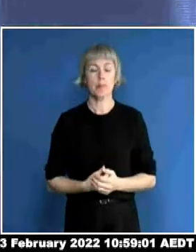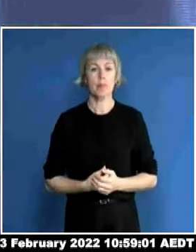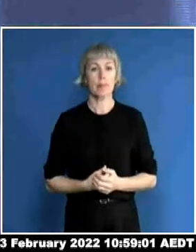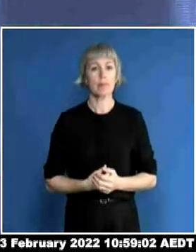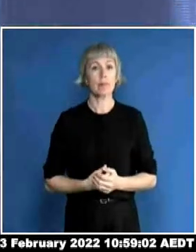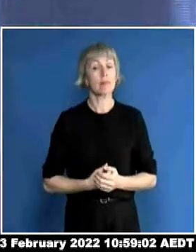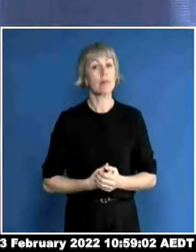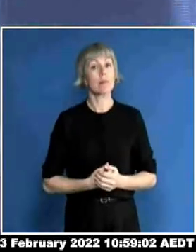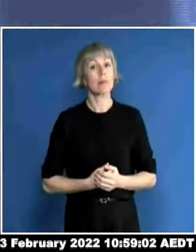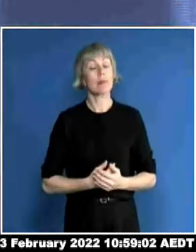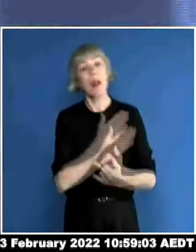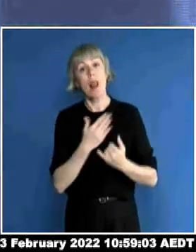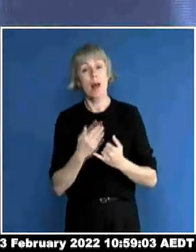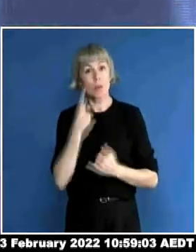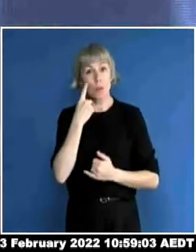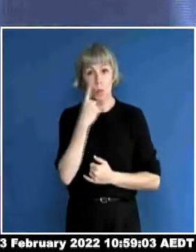range of aspects of the DES program.